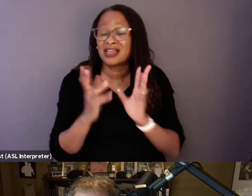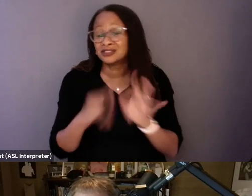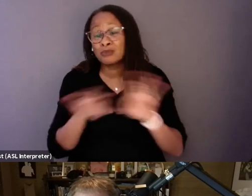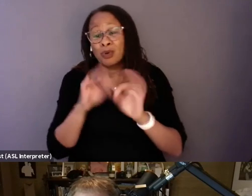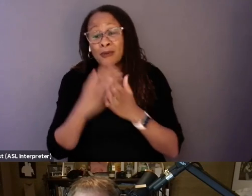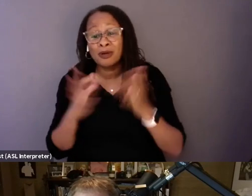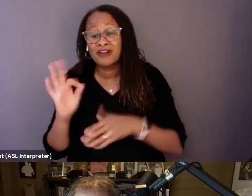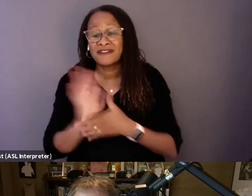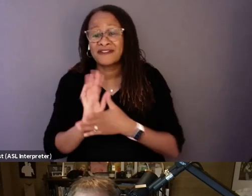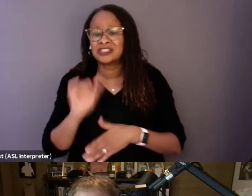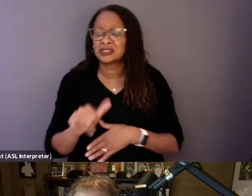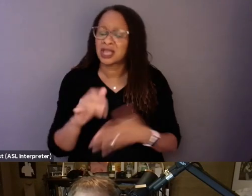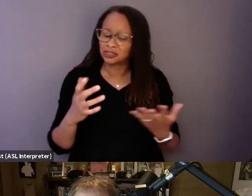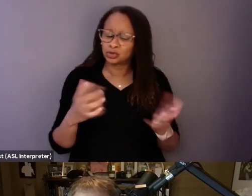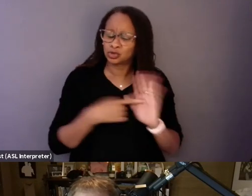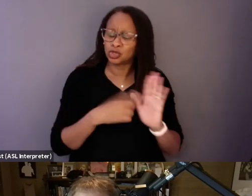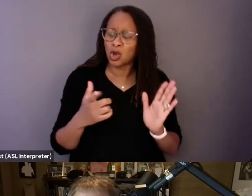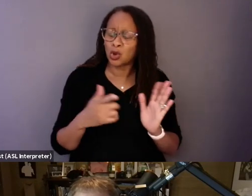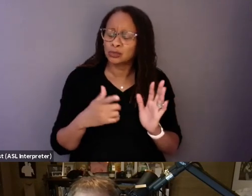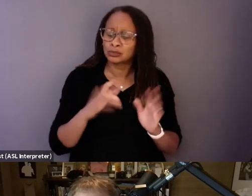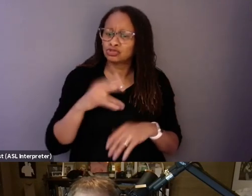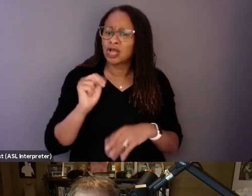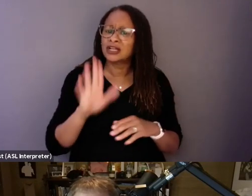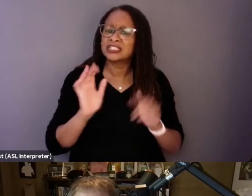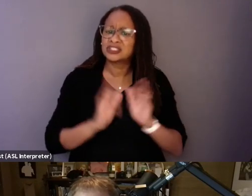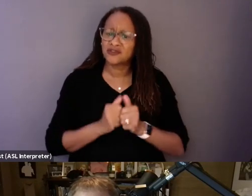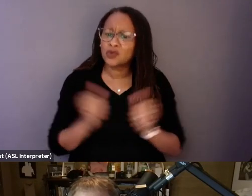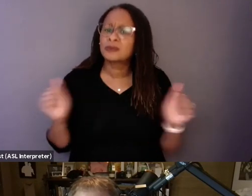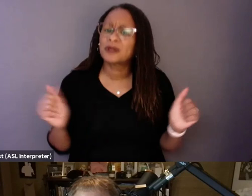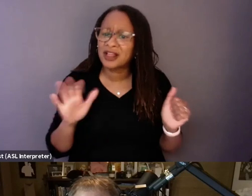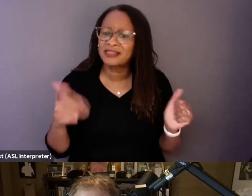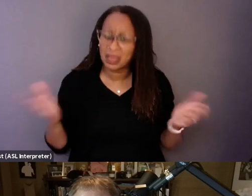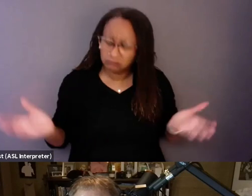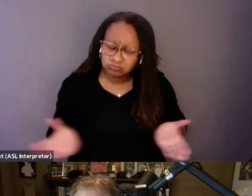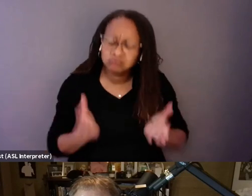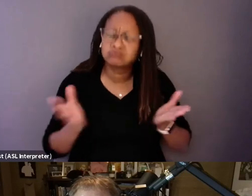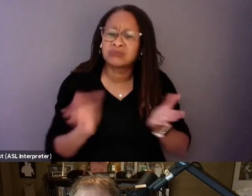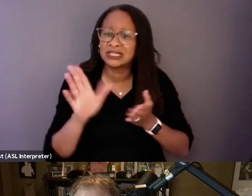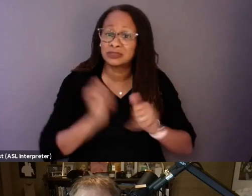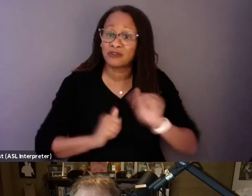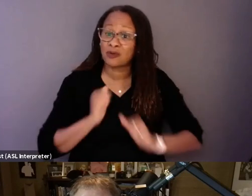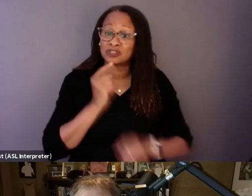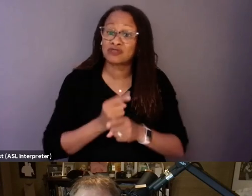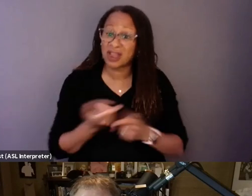is John's vulnerability, which fueled a lot of his performances and made us feel them in many ways, right? Yeah, definitely.